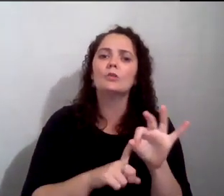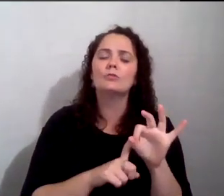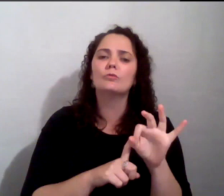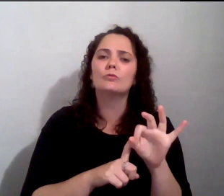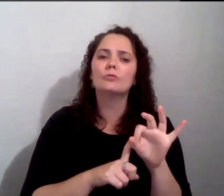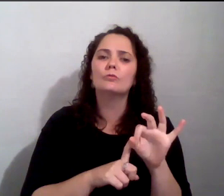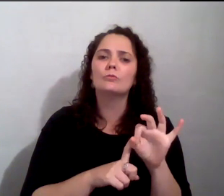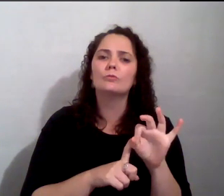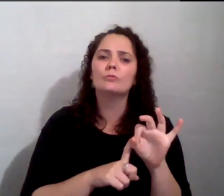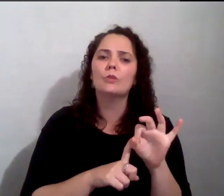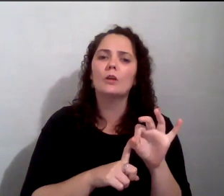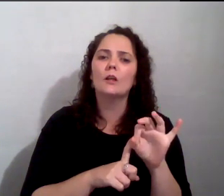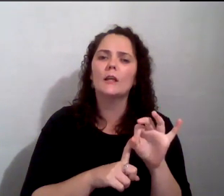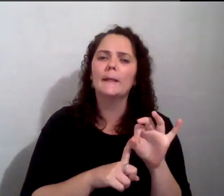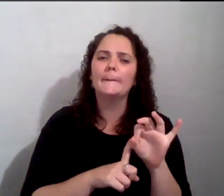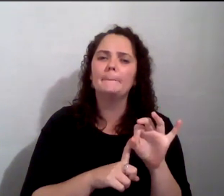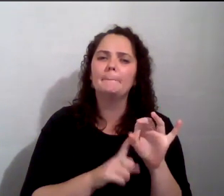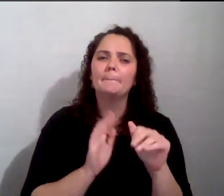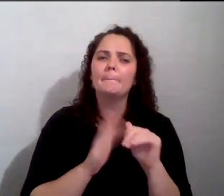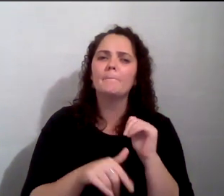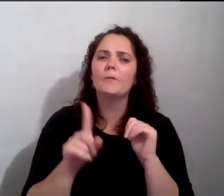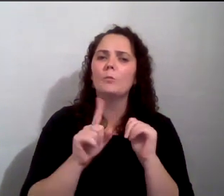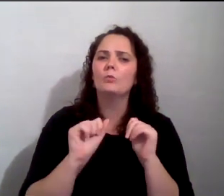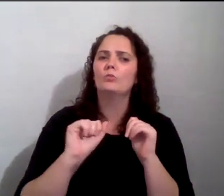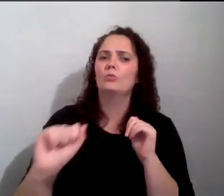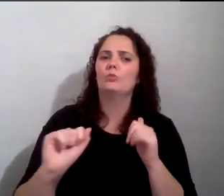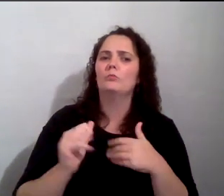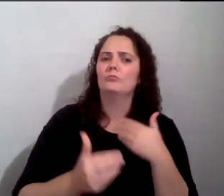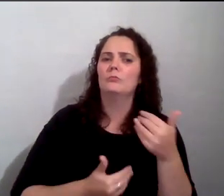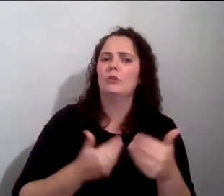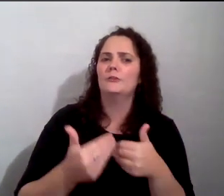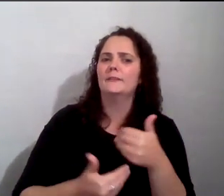are kind of very much about